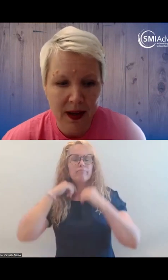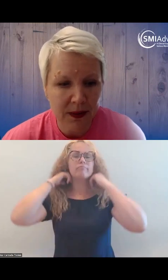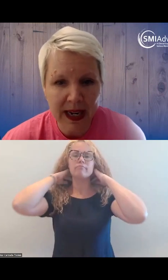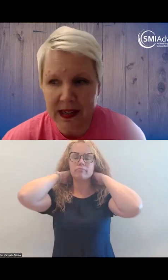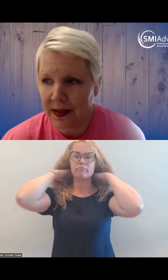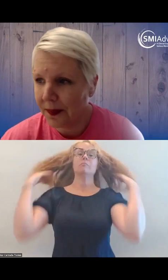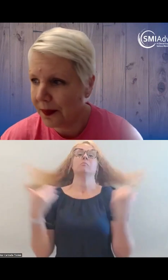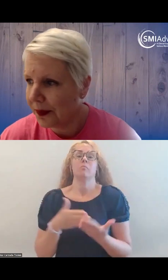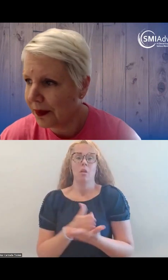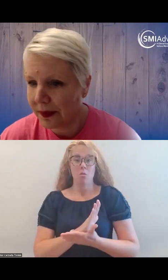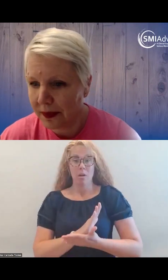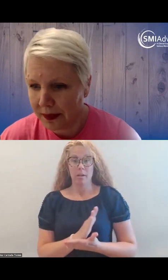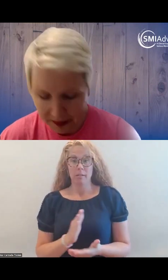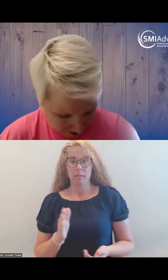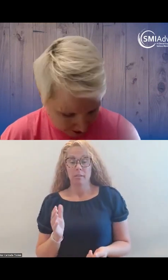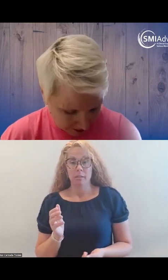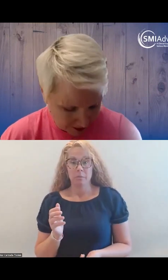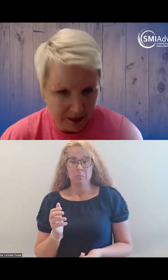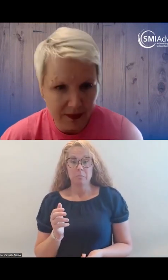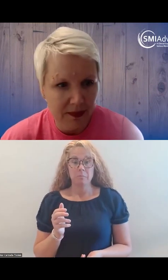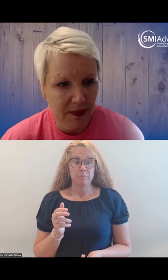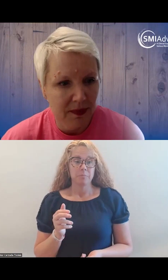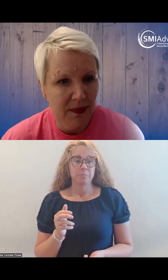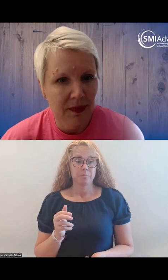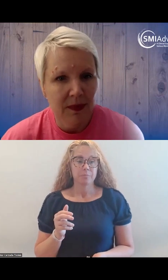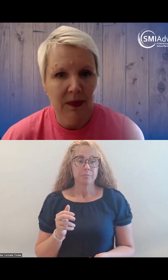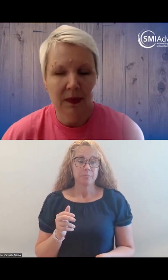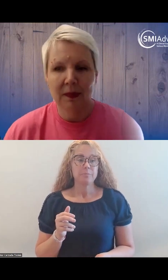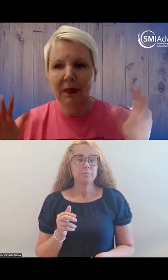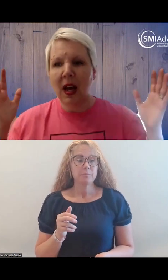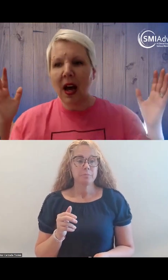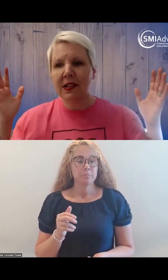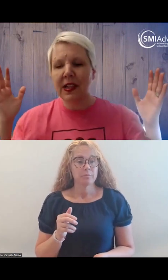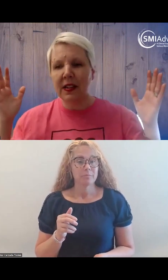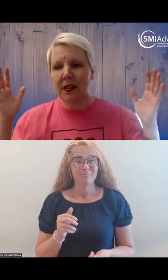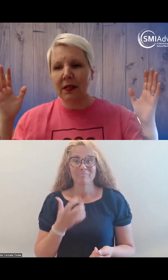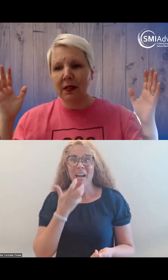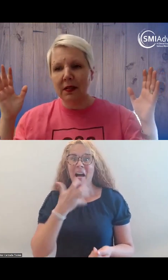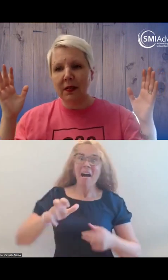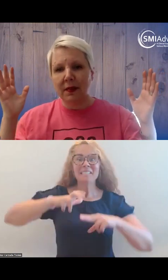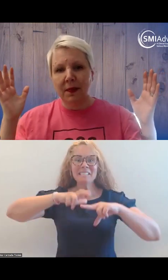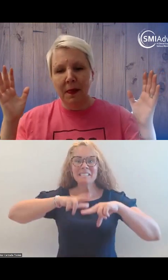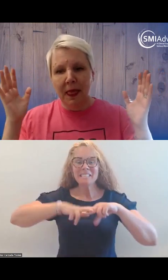ALL RIGHT. THE HOT SEAT.